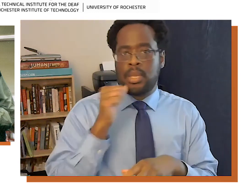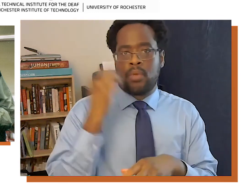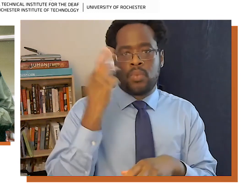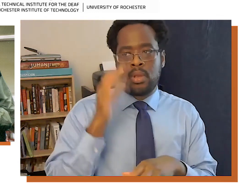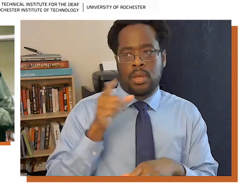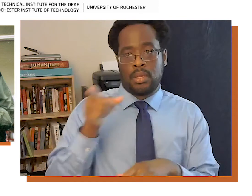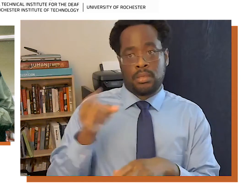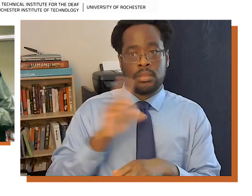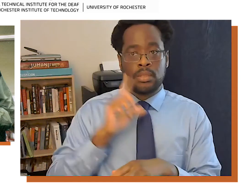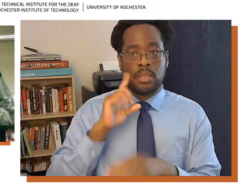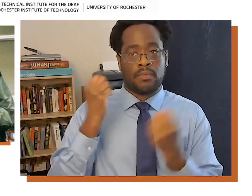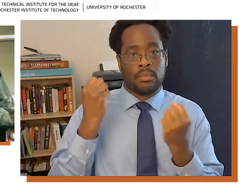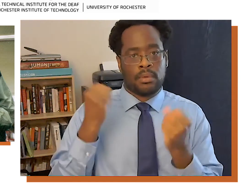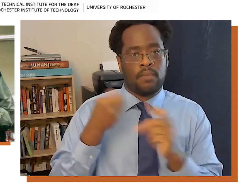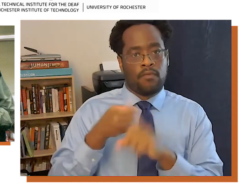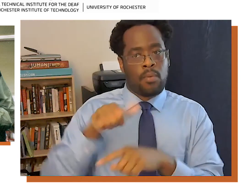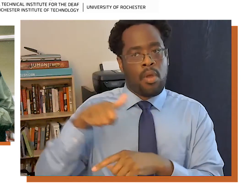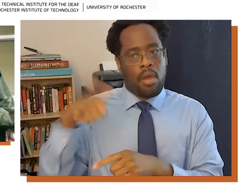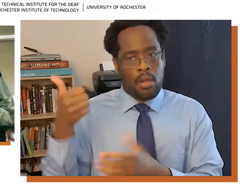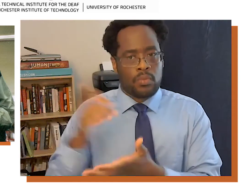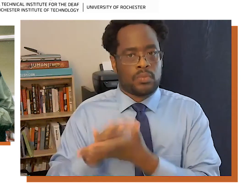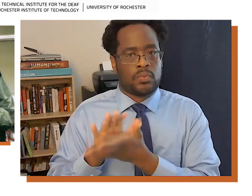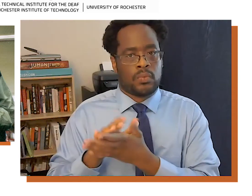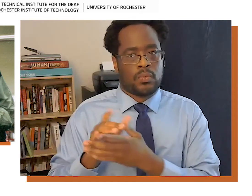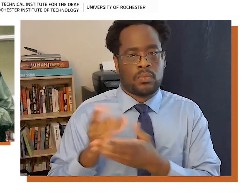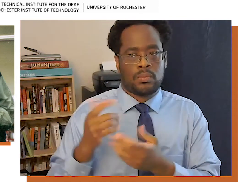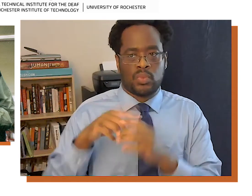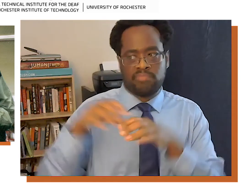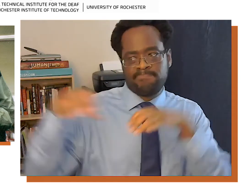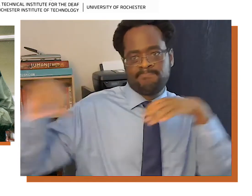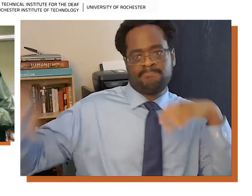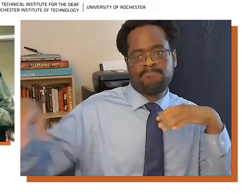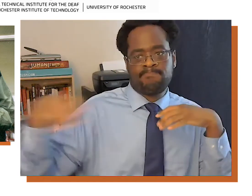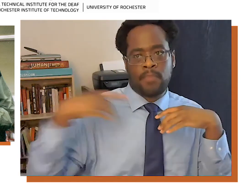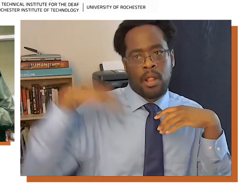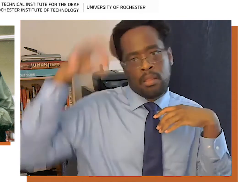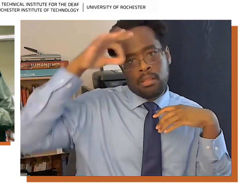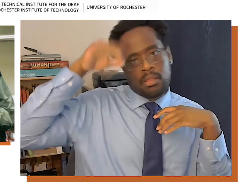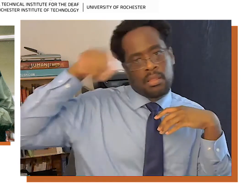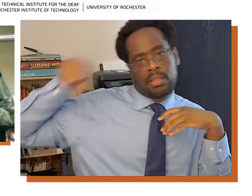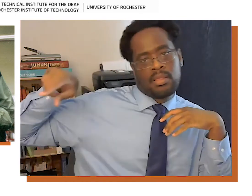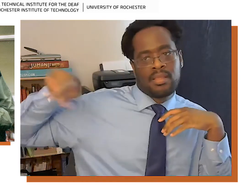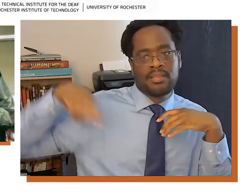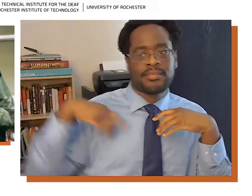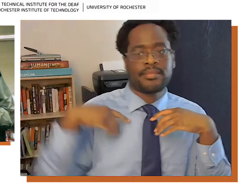but there were also some Deaf signing students from another school, so when we all came together